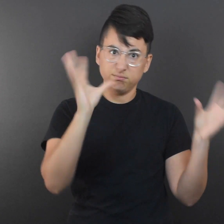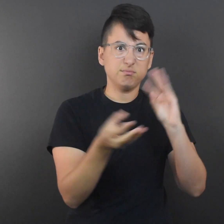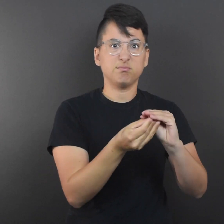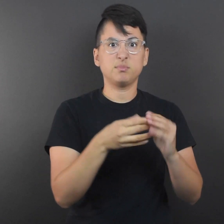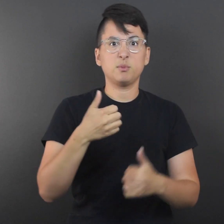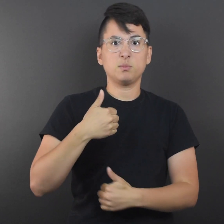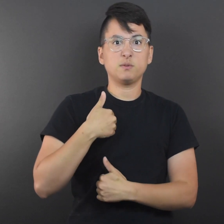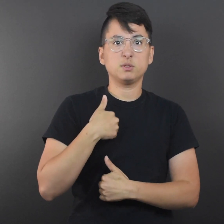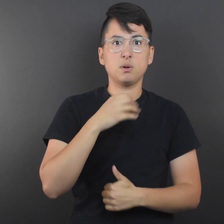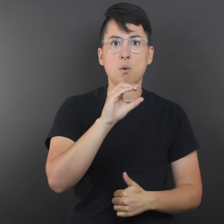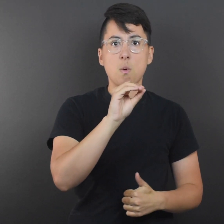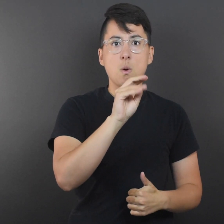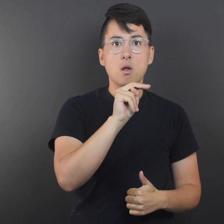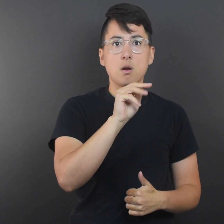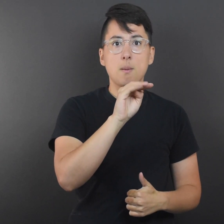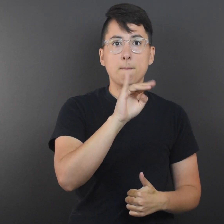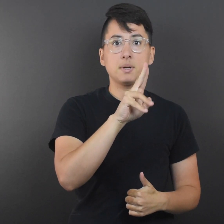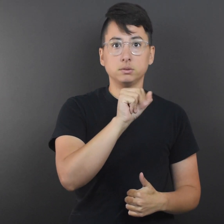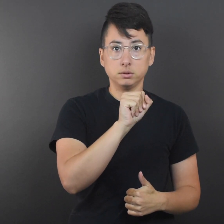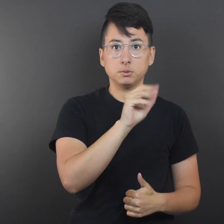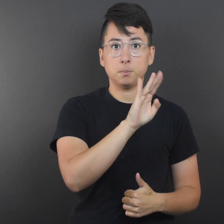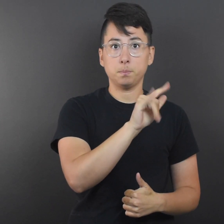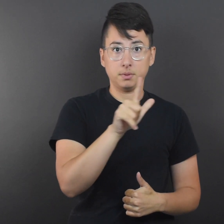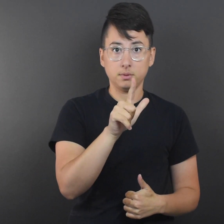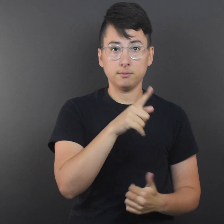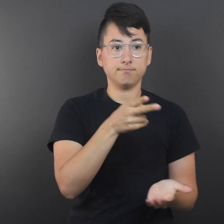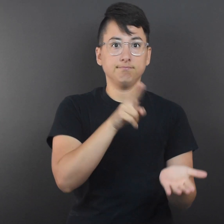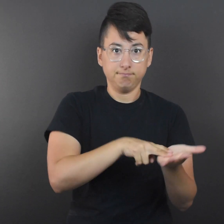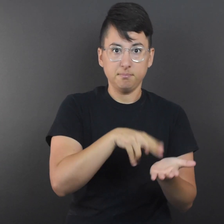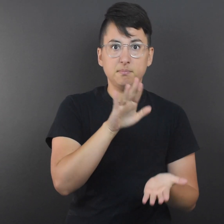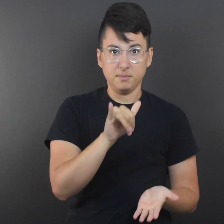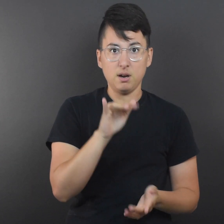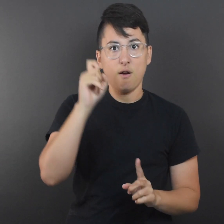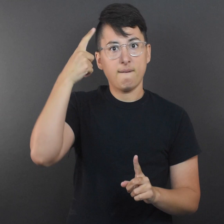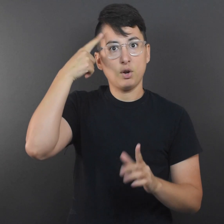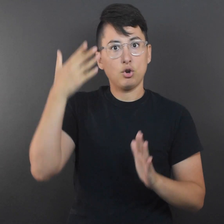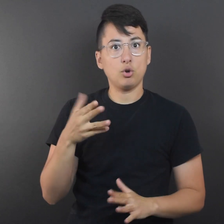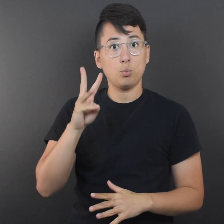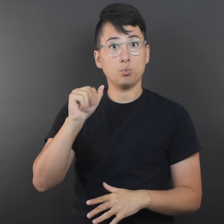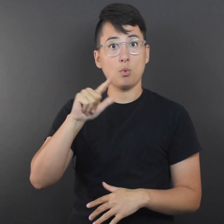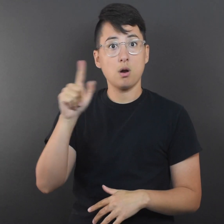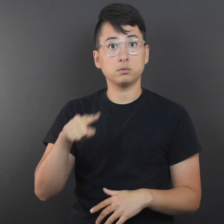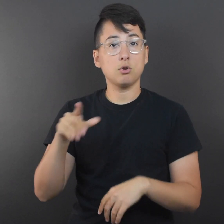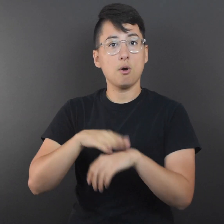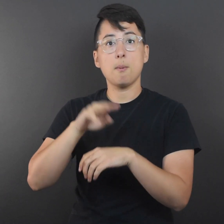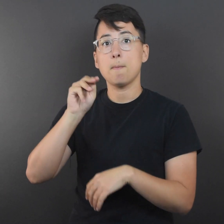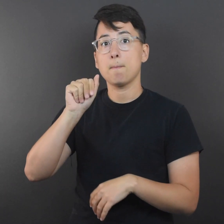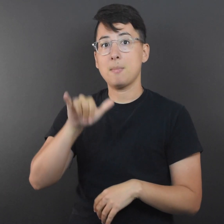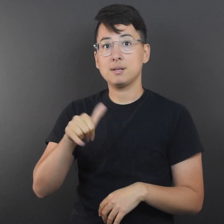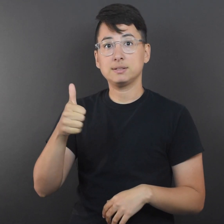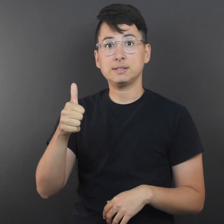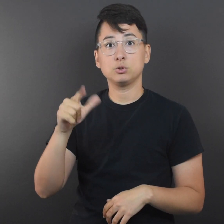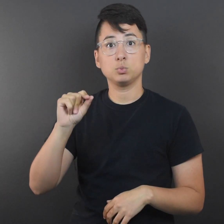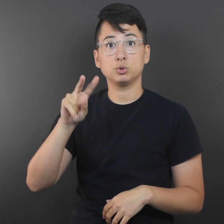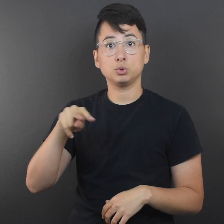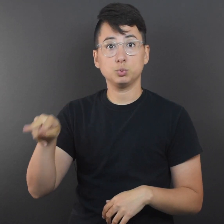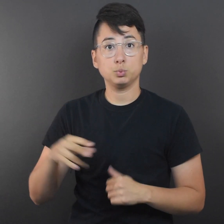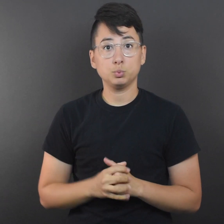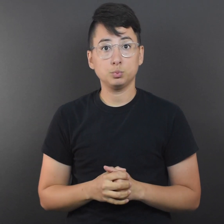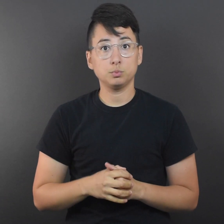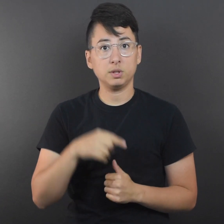in recent memory and signed by Governor Walz on May 10, 2022. The law includes nearly $25